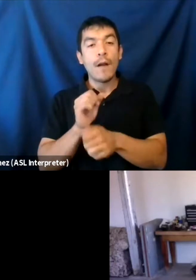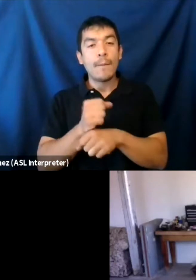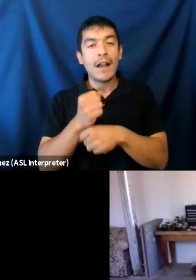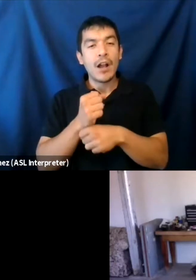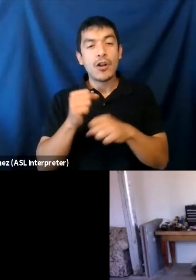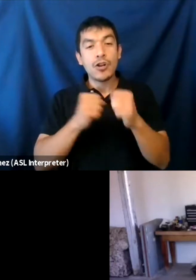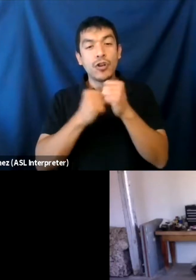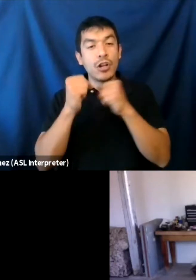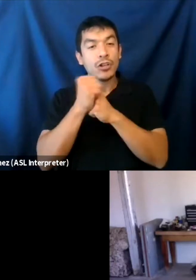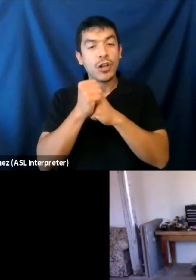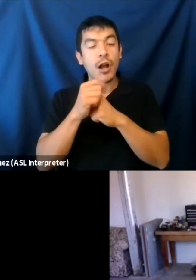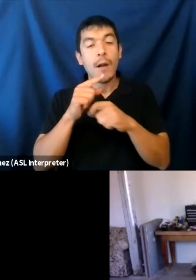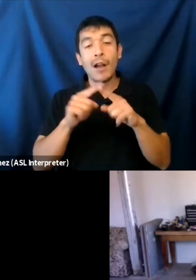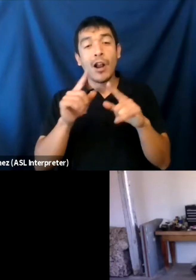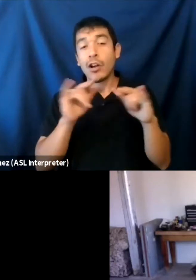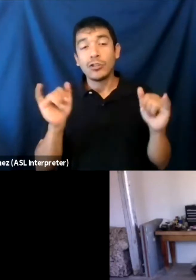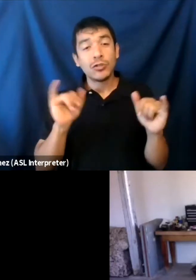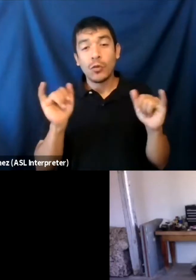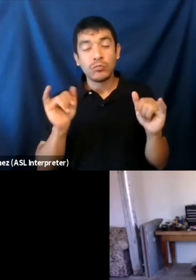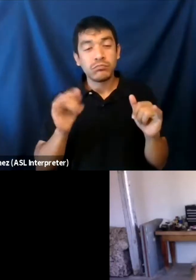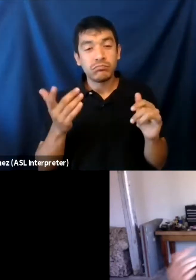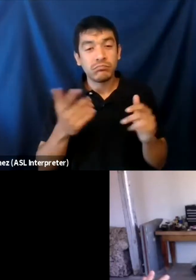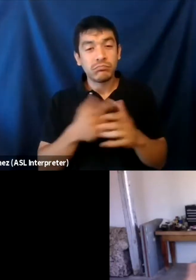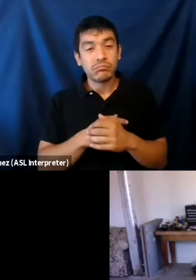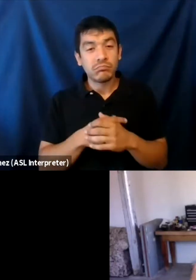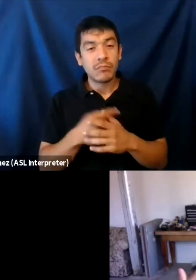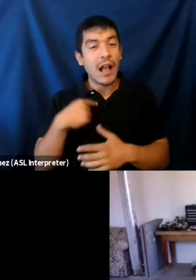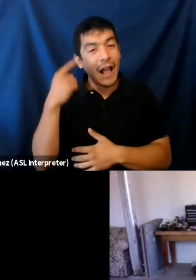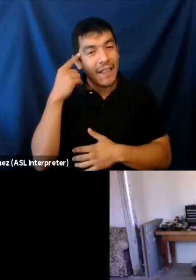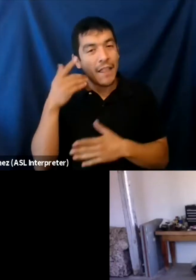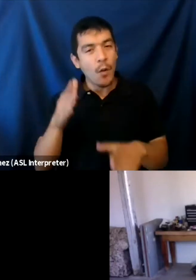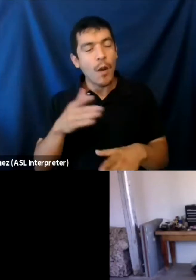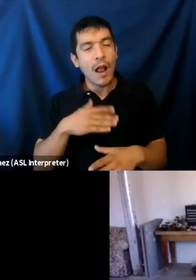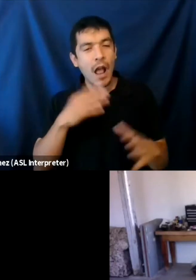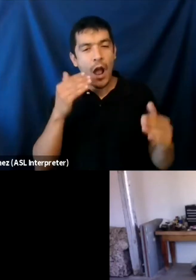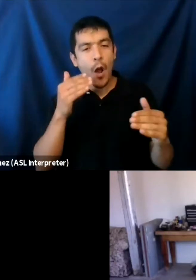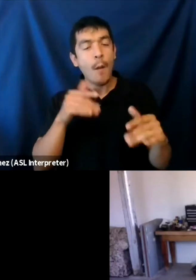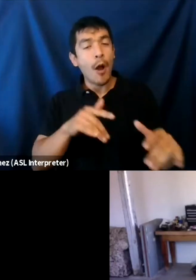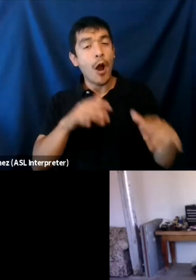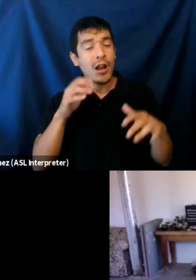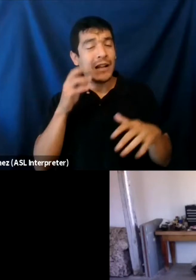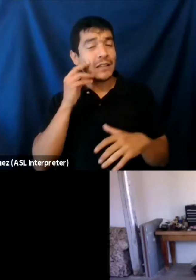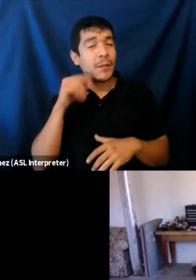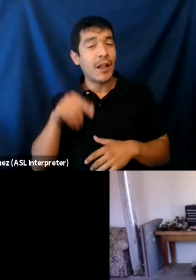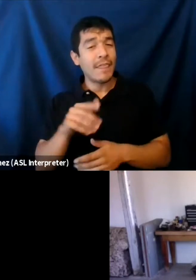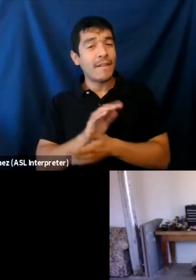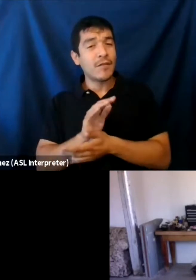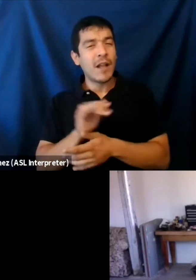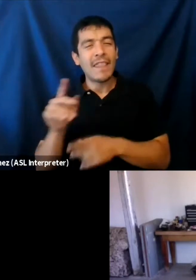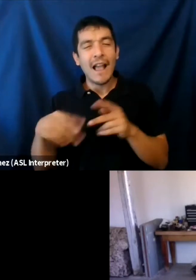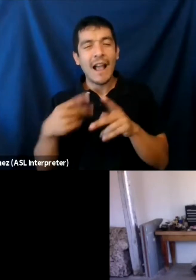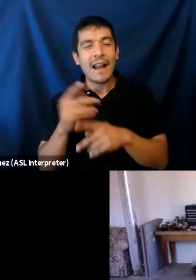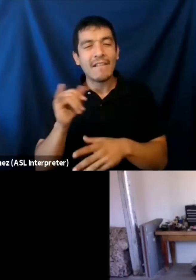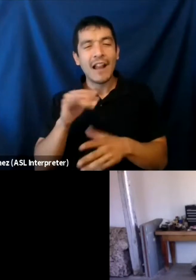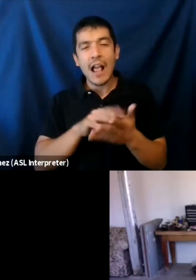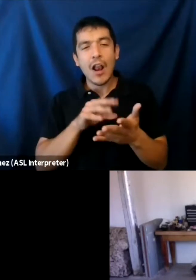but also I think the way that I hope audiences experience the film is that they're kind of like learning these things with me.